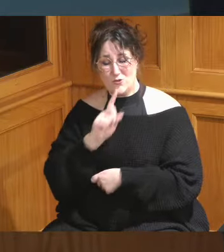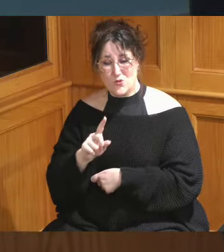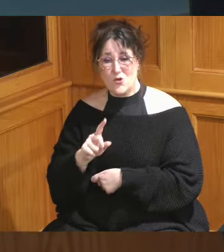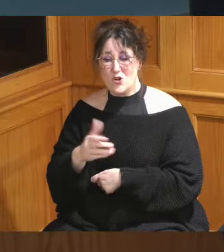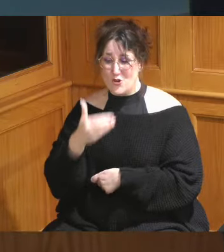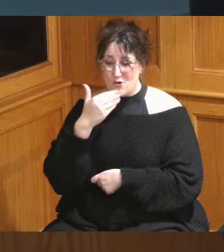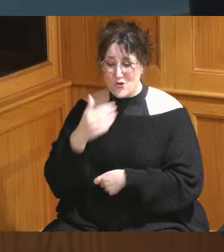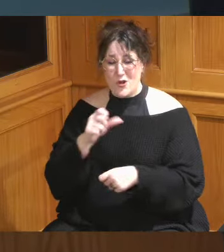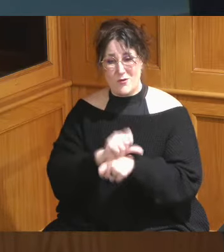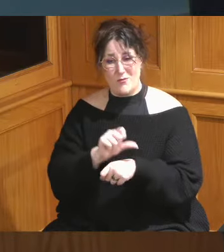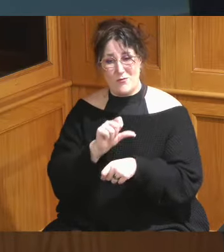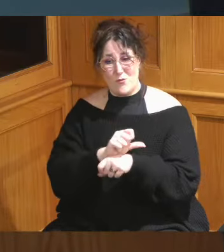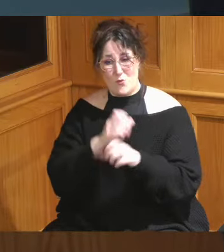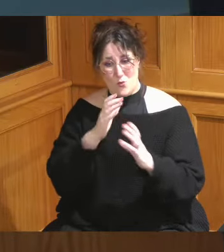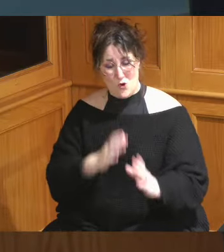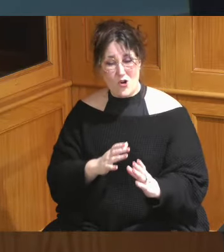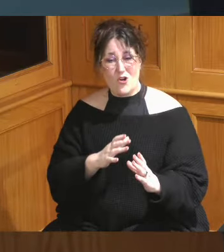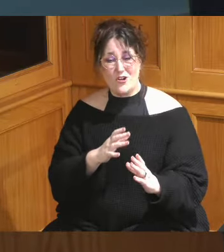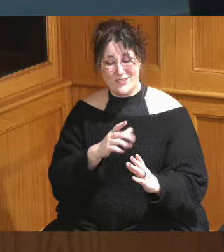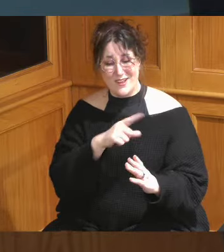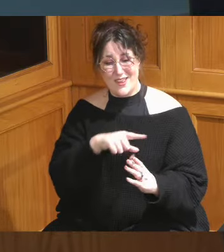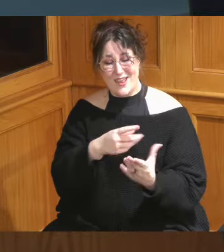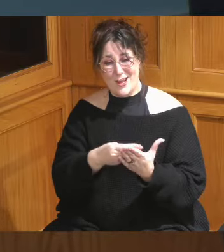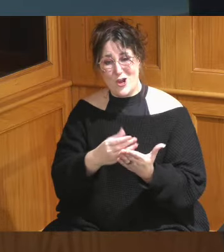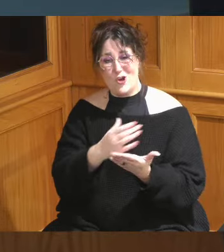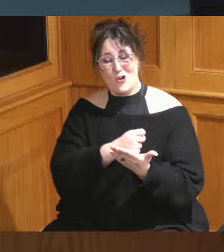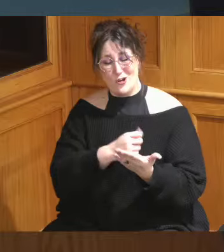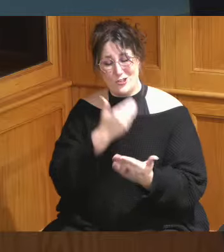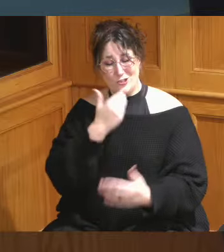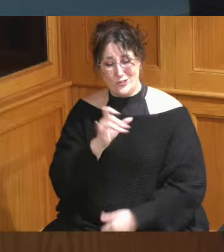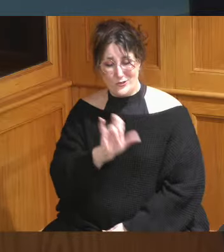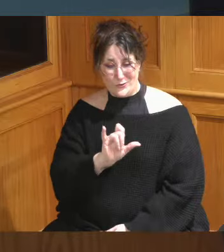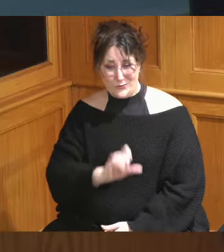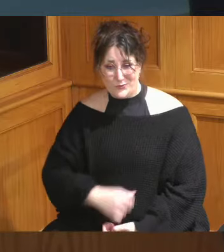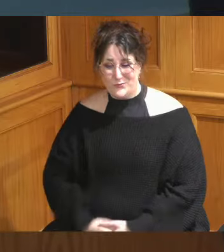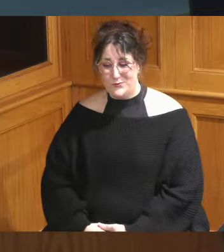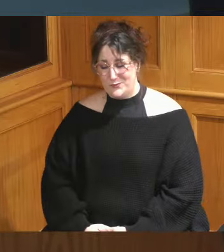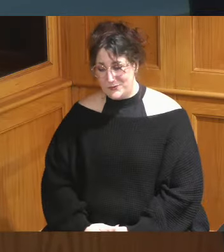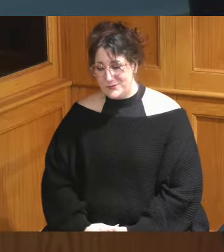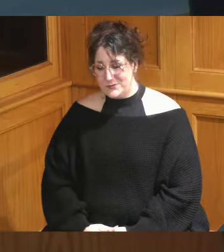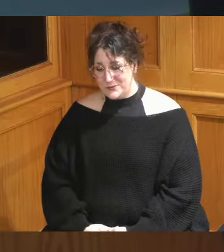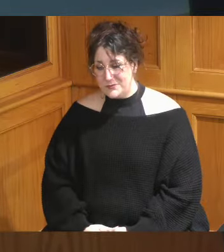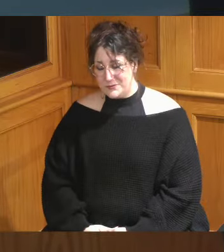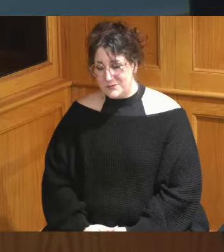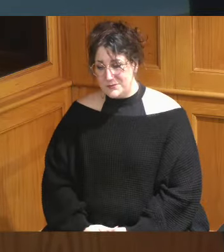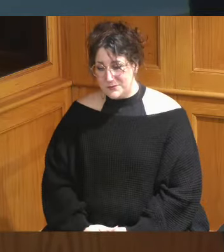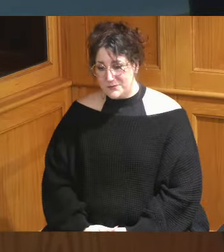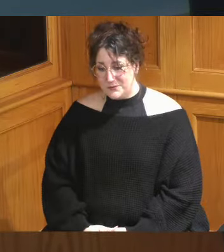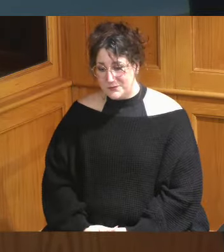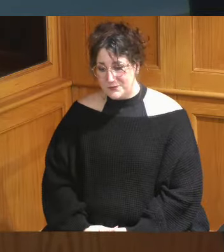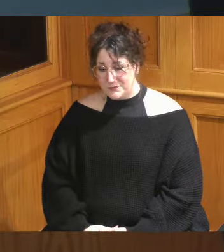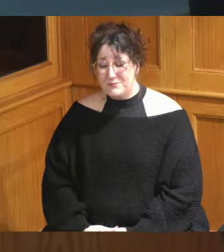individuals serving the public of Hamilton County. so I also want to thank these departments and the